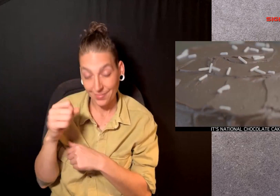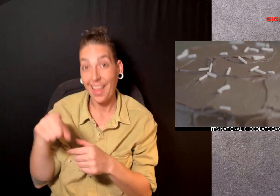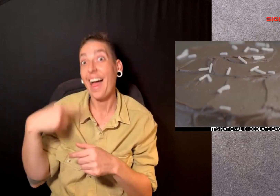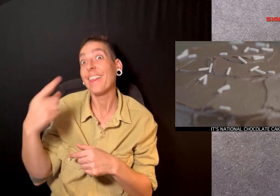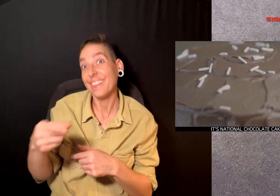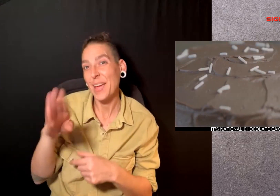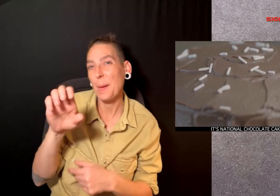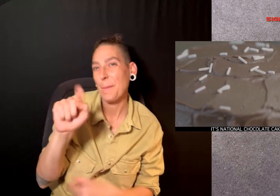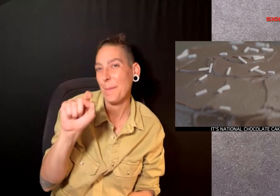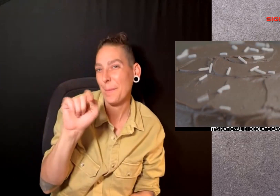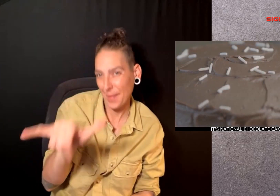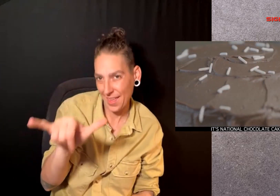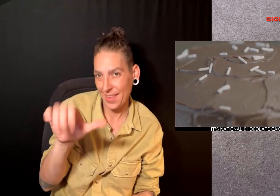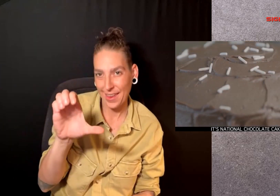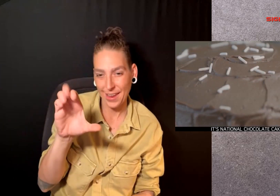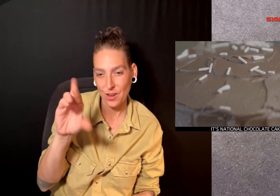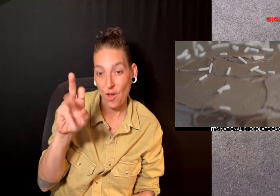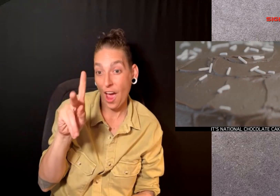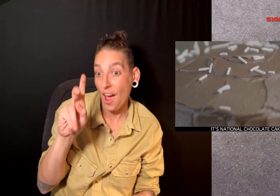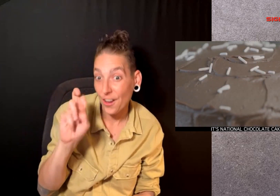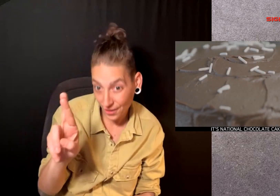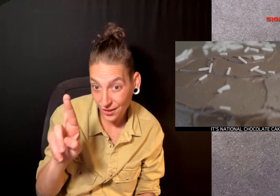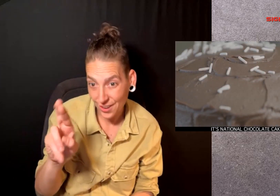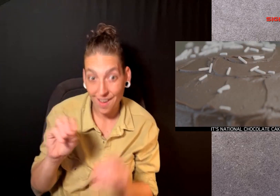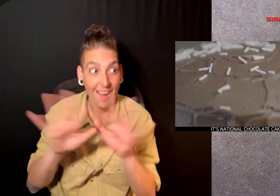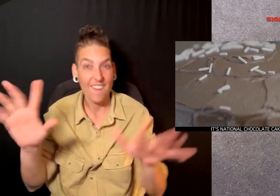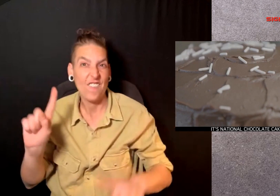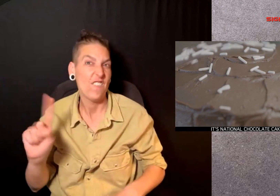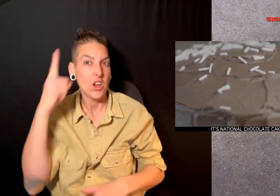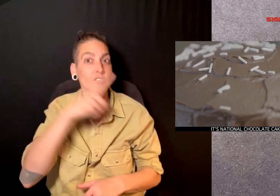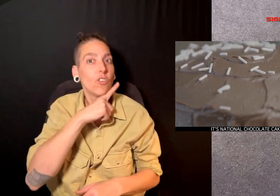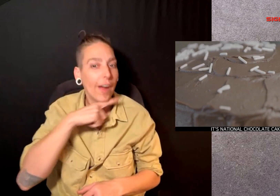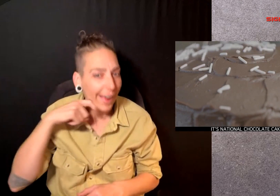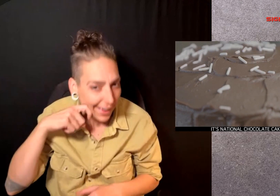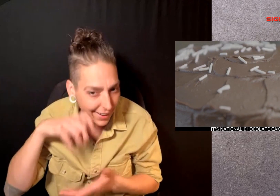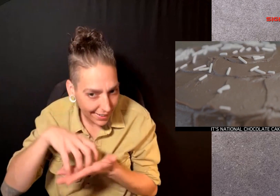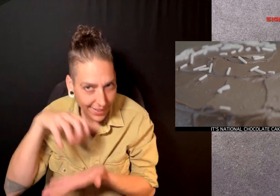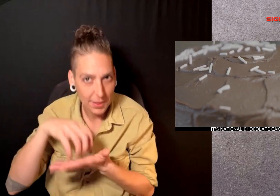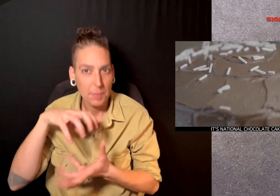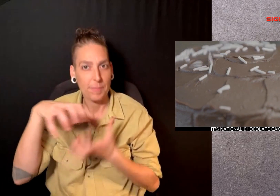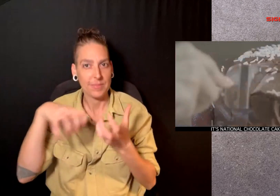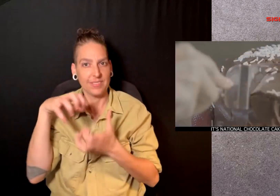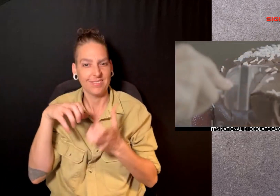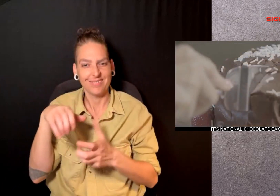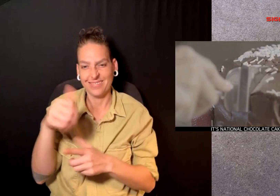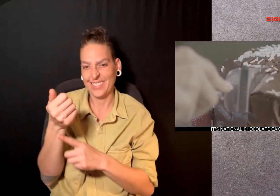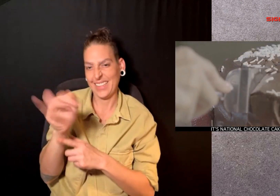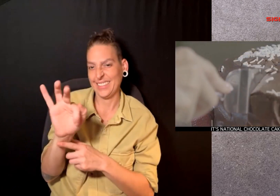then Betty Crocker released its first dry cake mixes in 1947